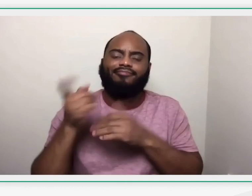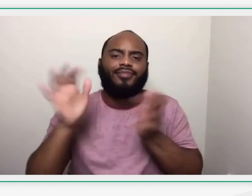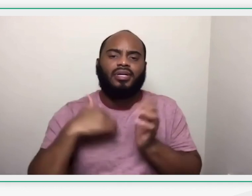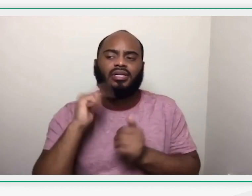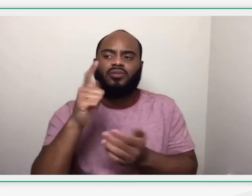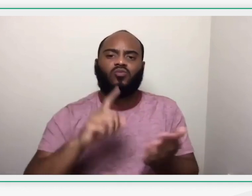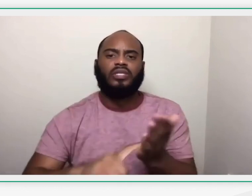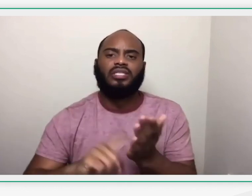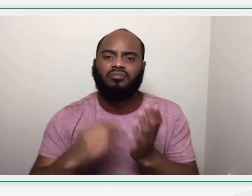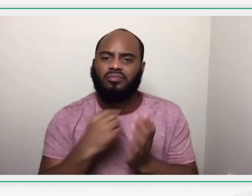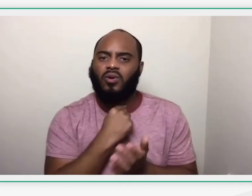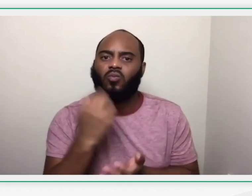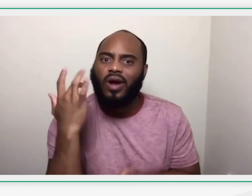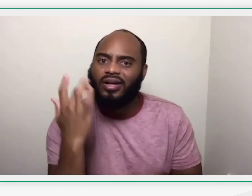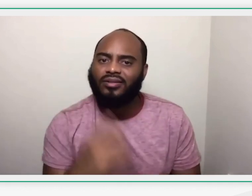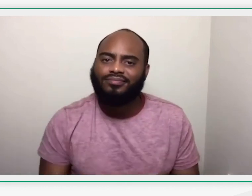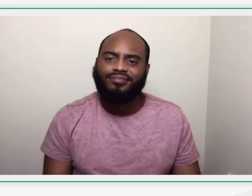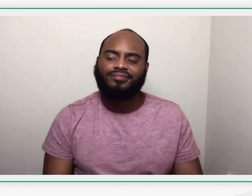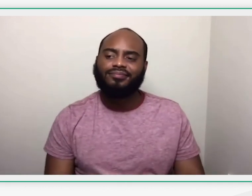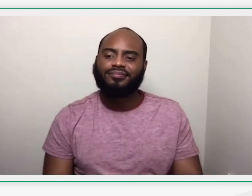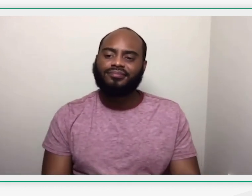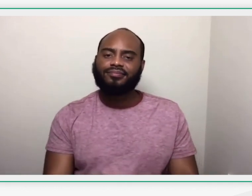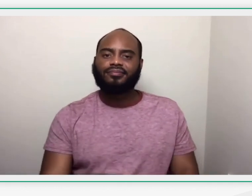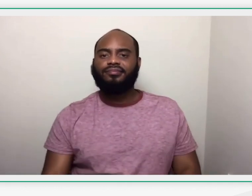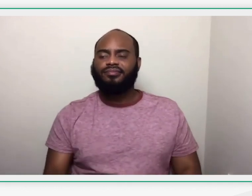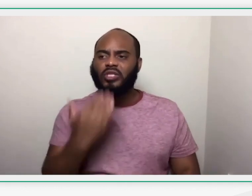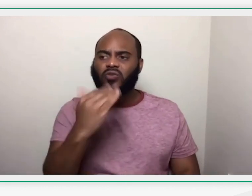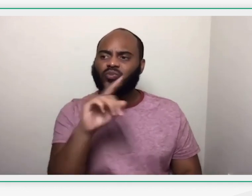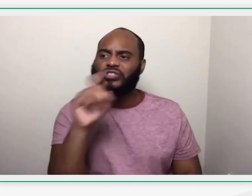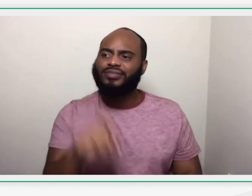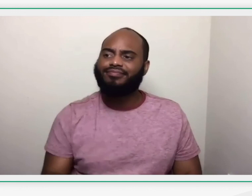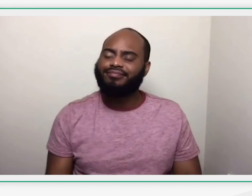I guess we've got to put some research into this and figure out why. That is a good question.